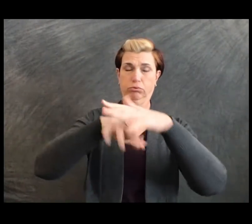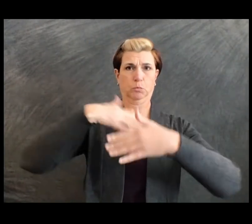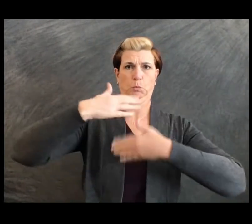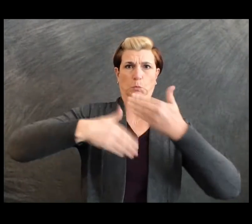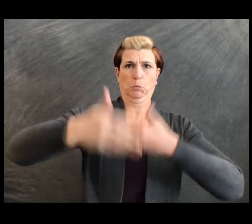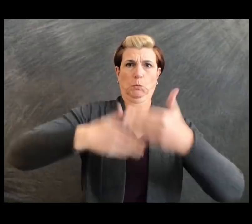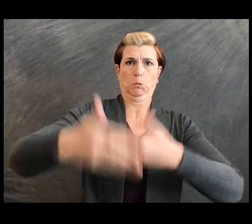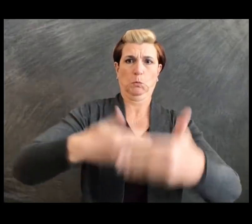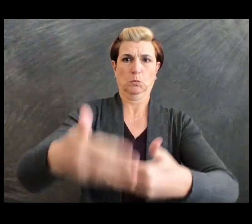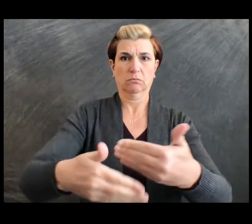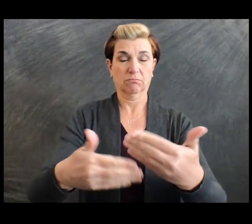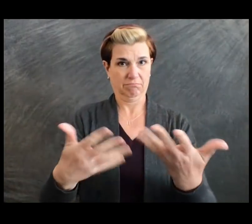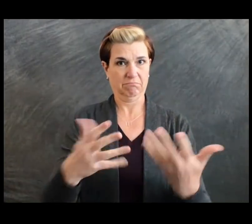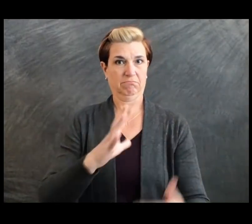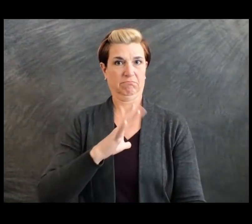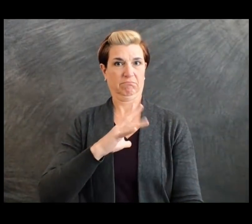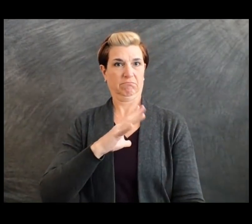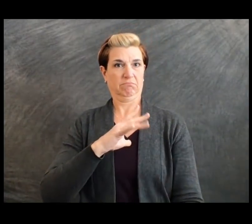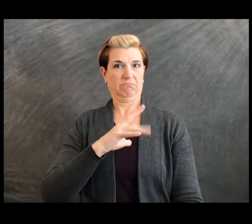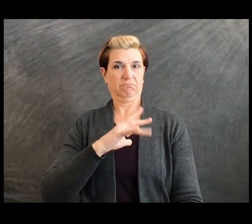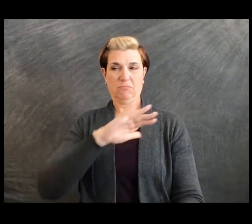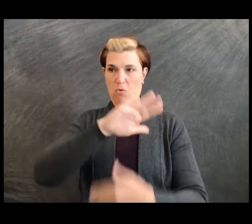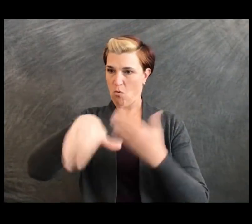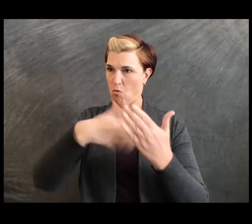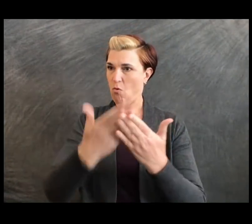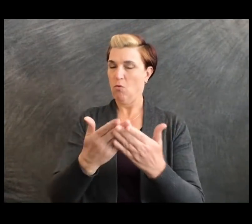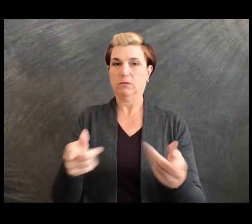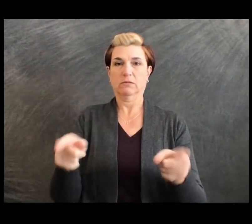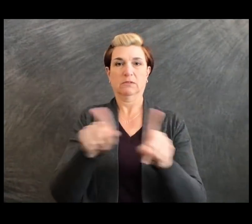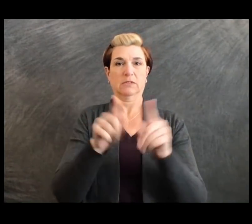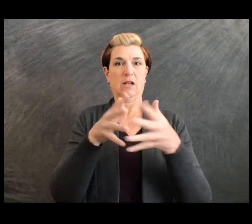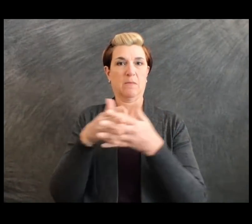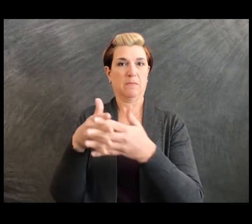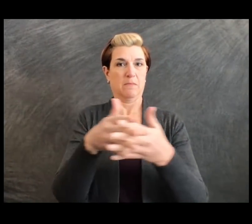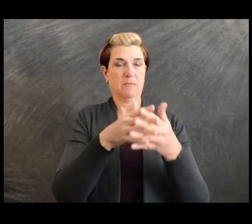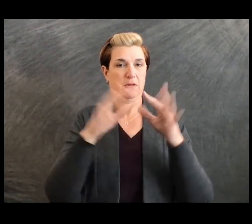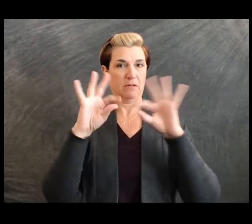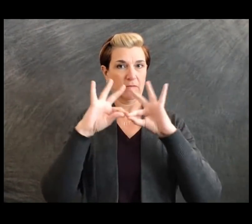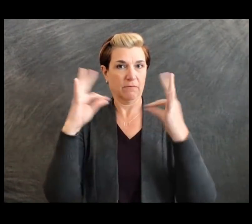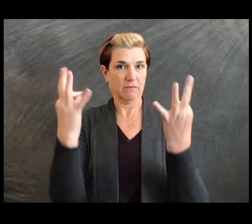beautiful big American family and that's taking place right now last night I